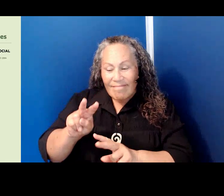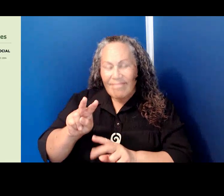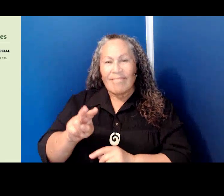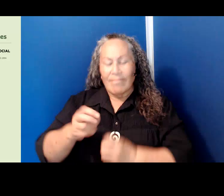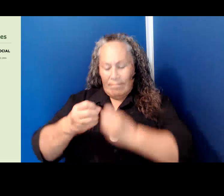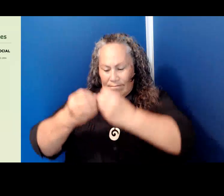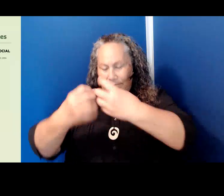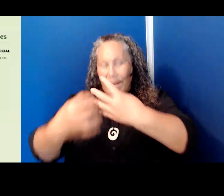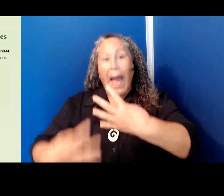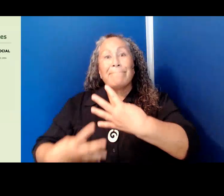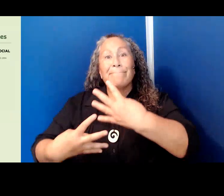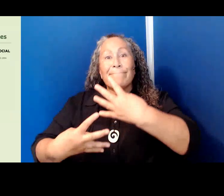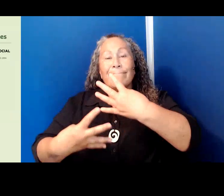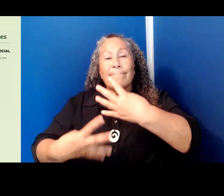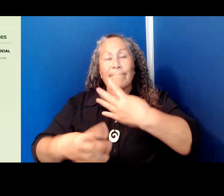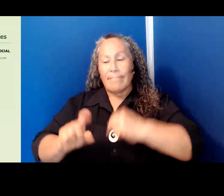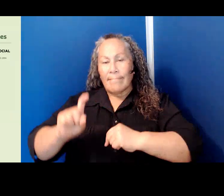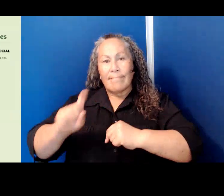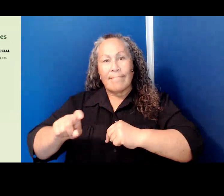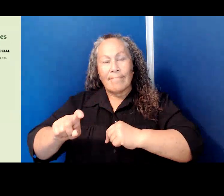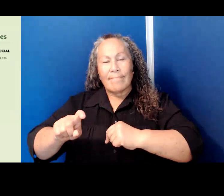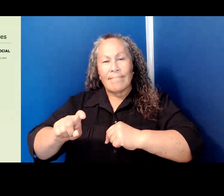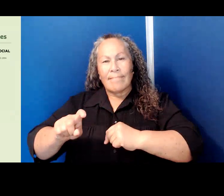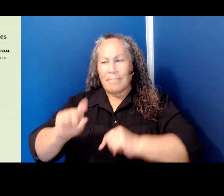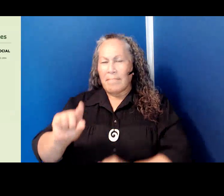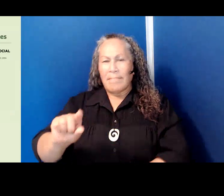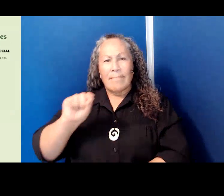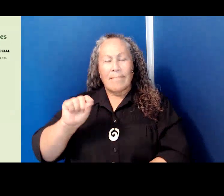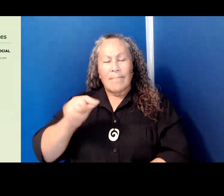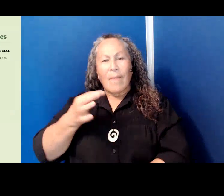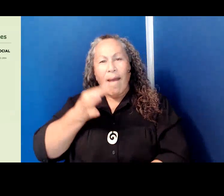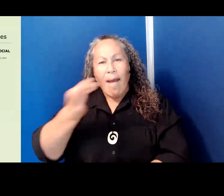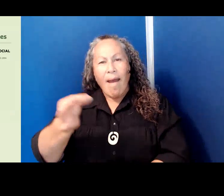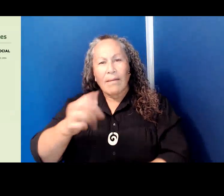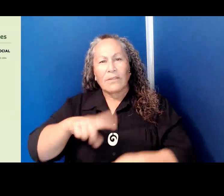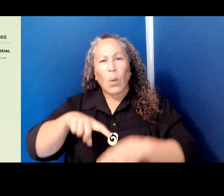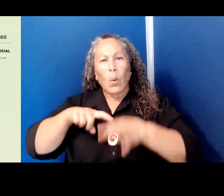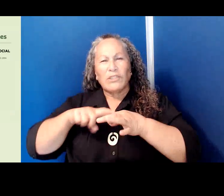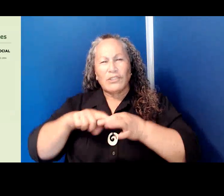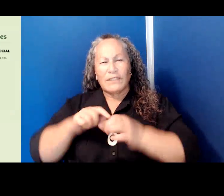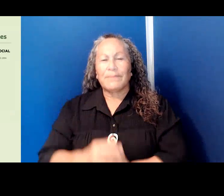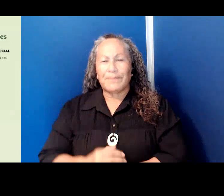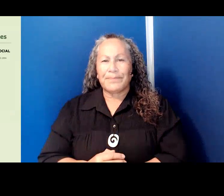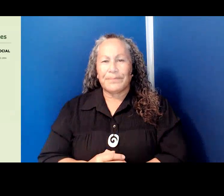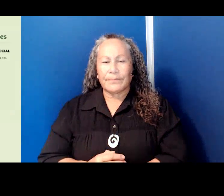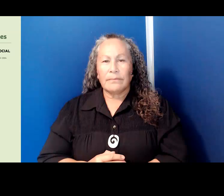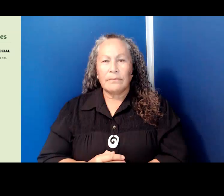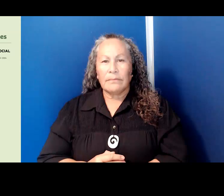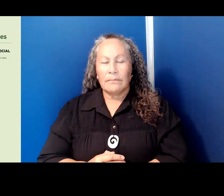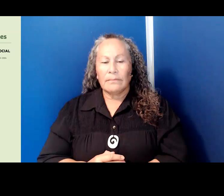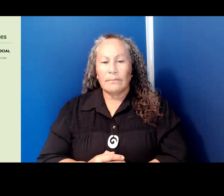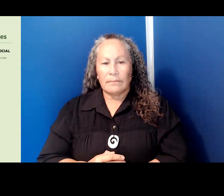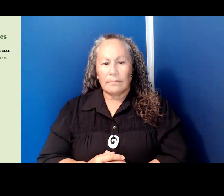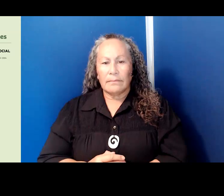menu next to your name and select Ask a question as the format. You may see